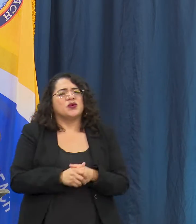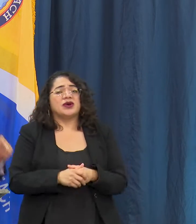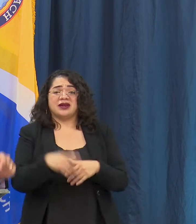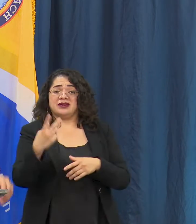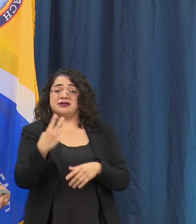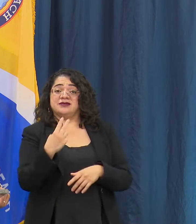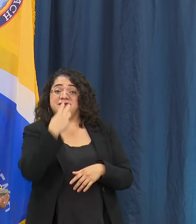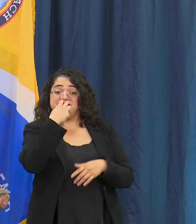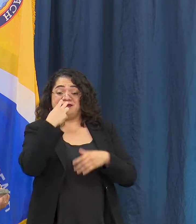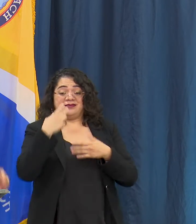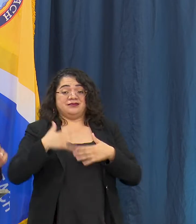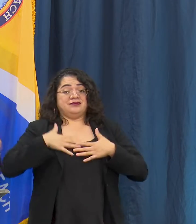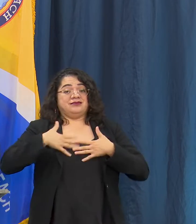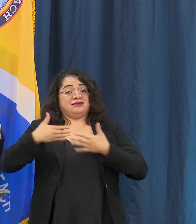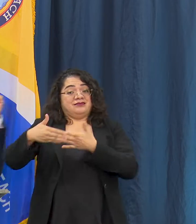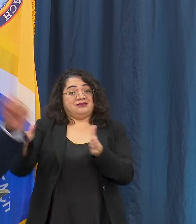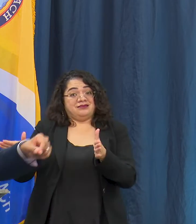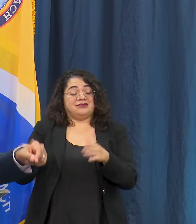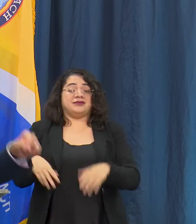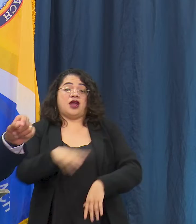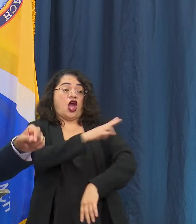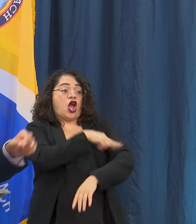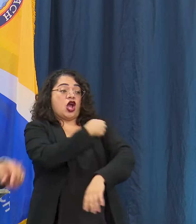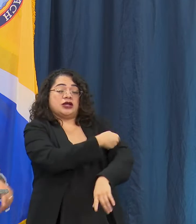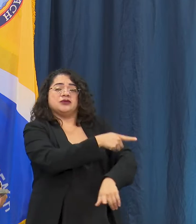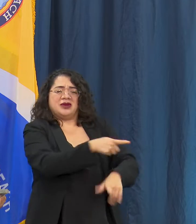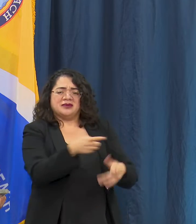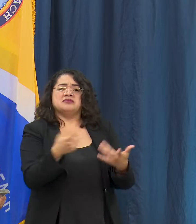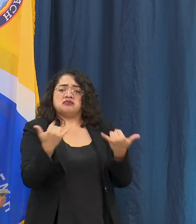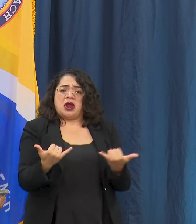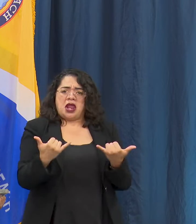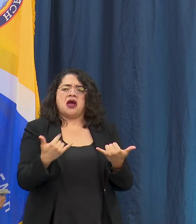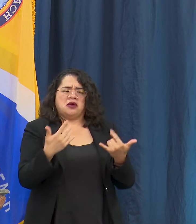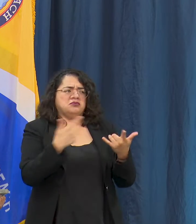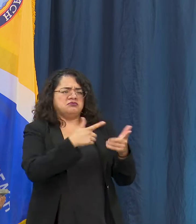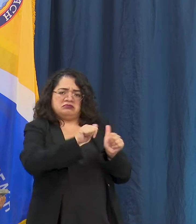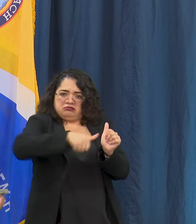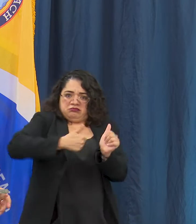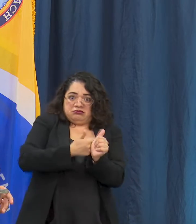enough hospital beds. We do not want to get there again but we have a lot of